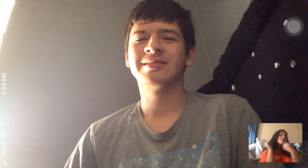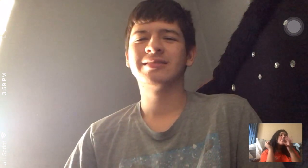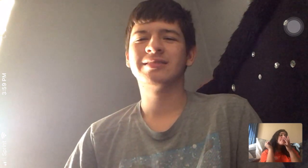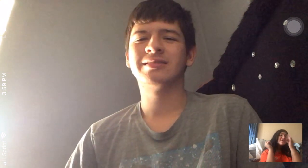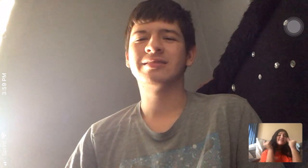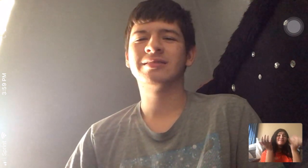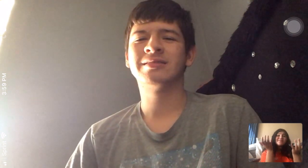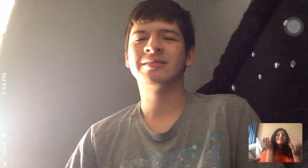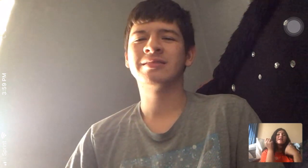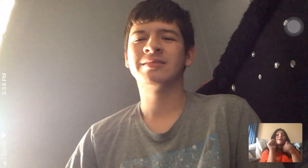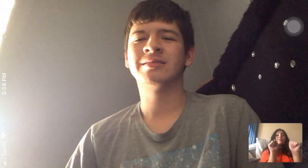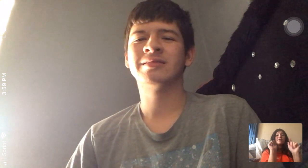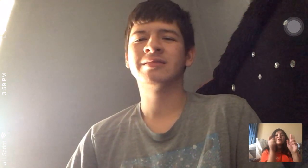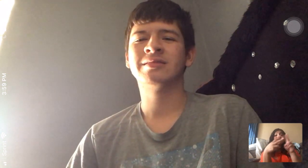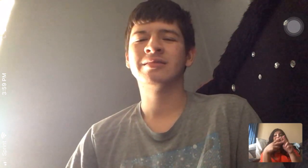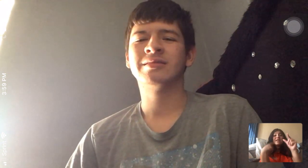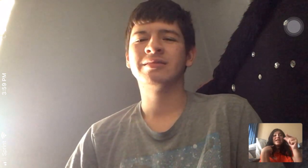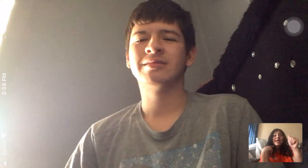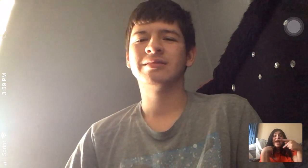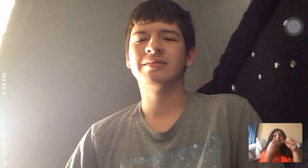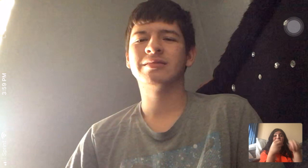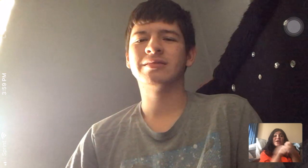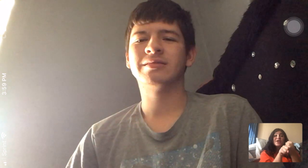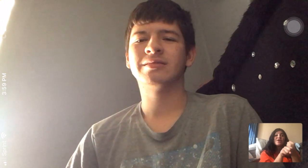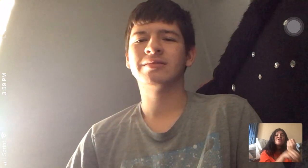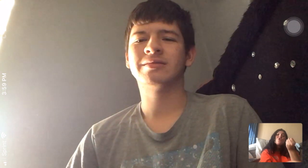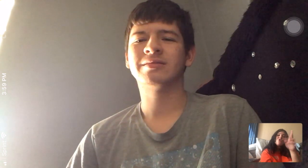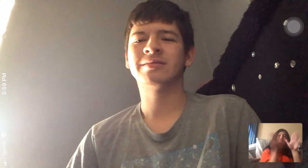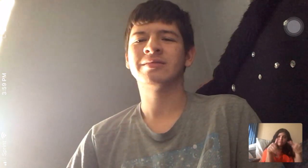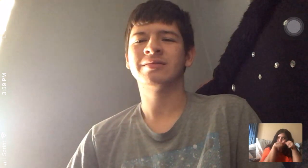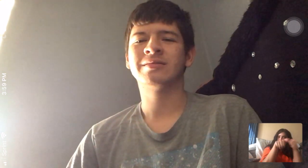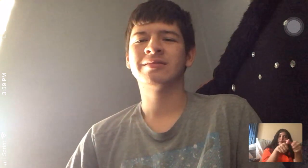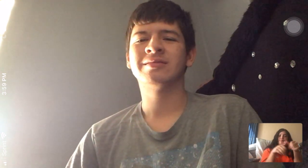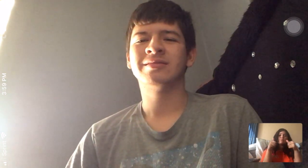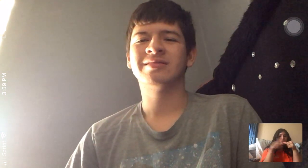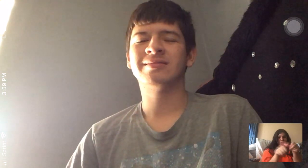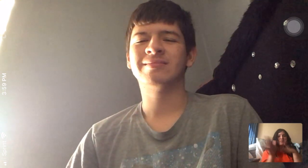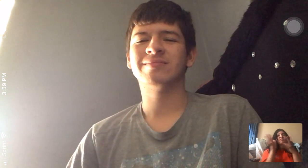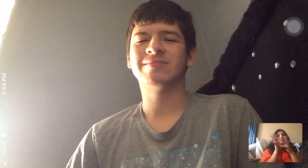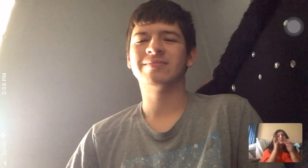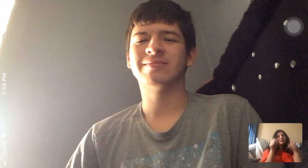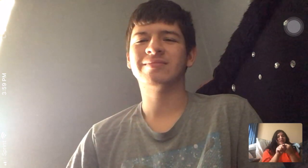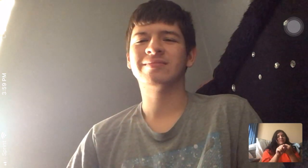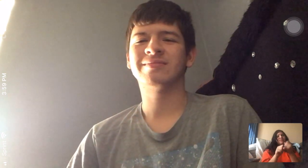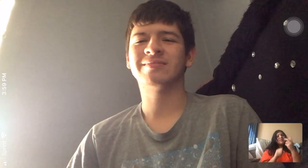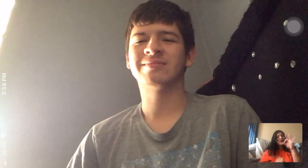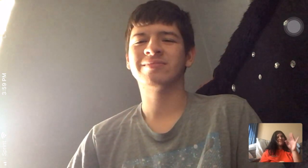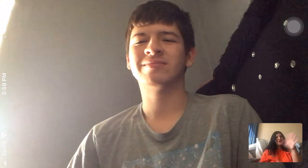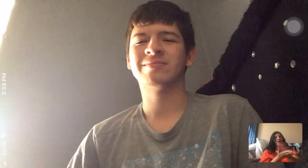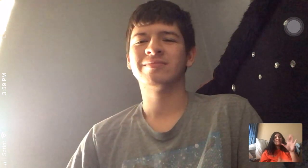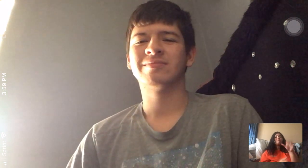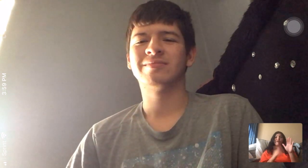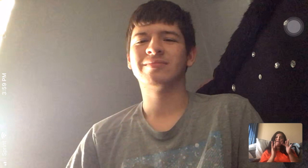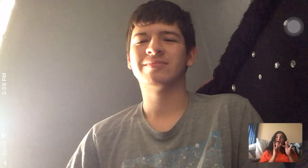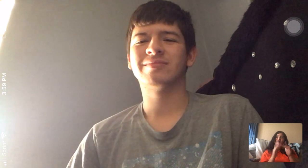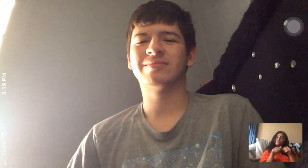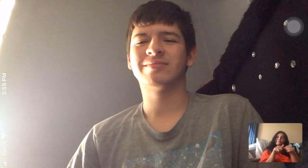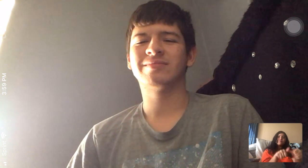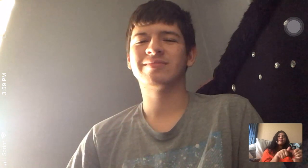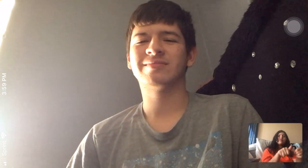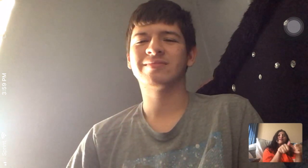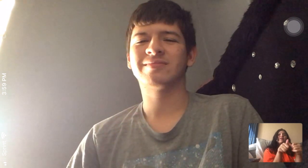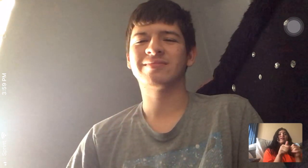I told them that I might take a gap year or continue my freshman year in college, online.